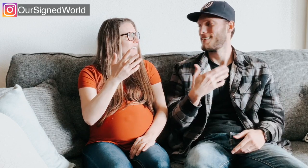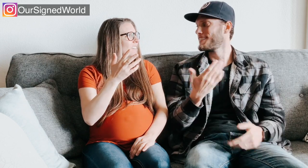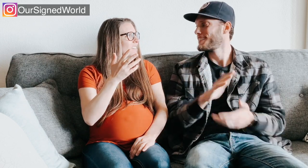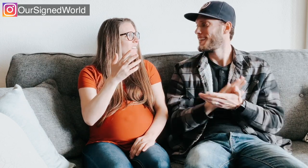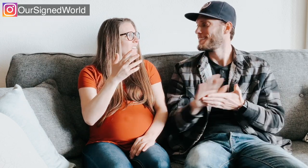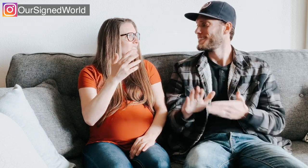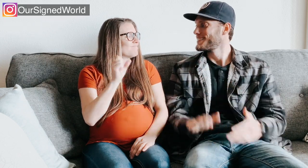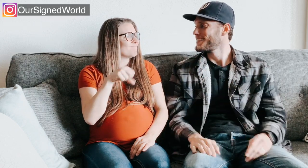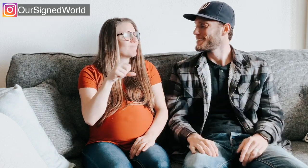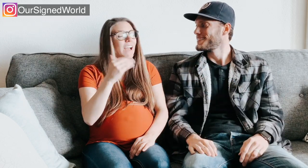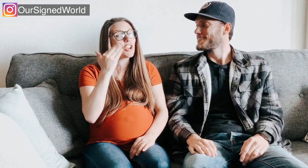It's really nice.